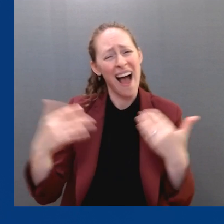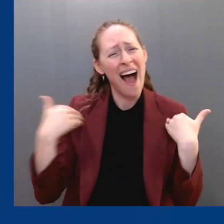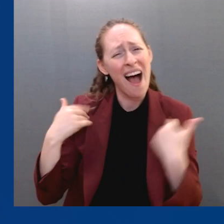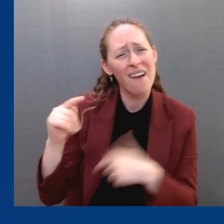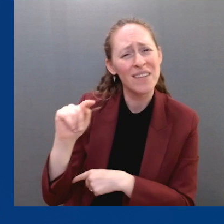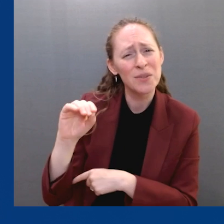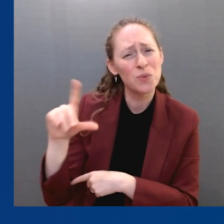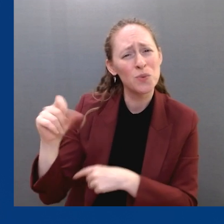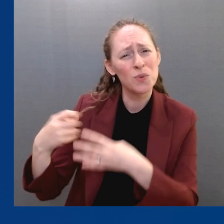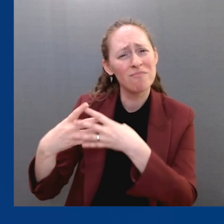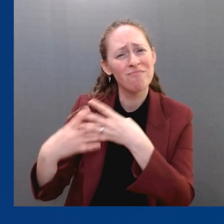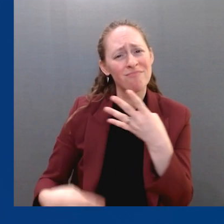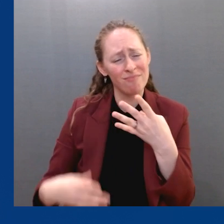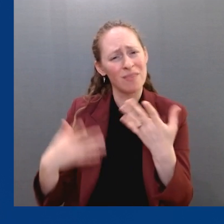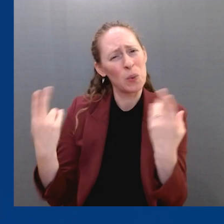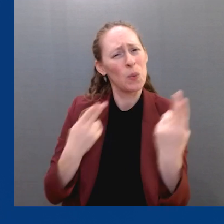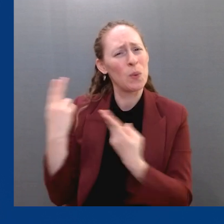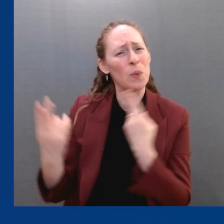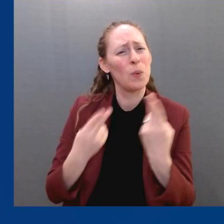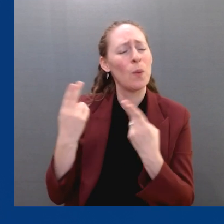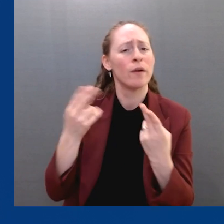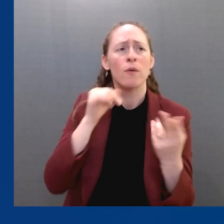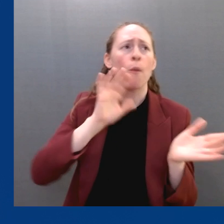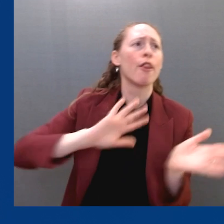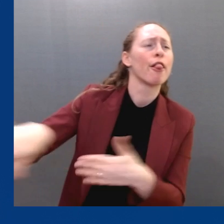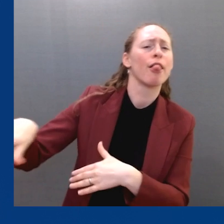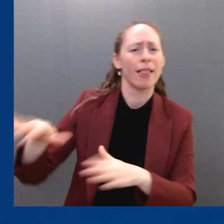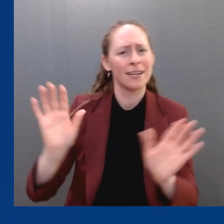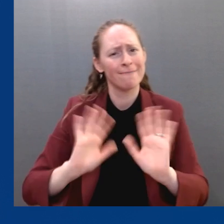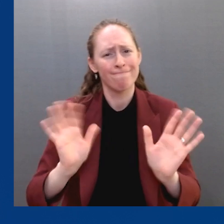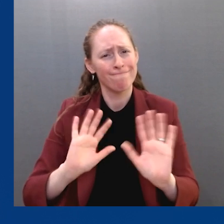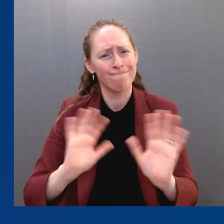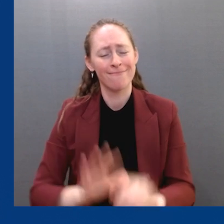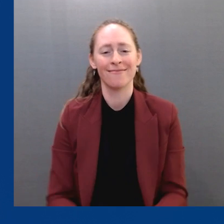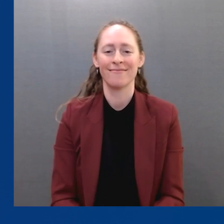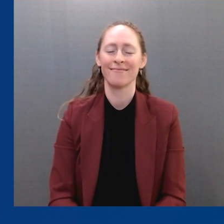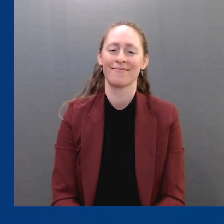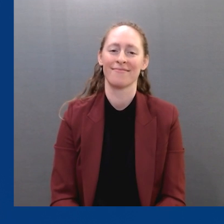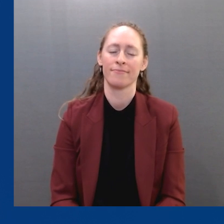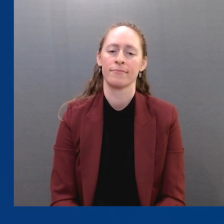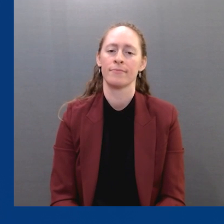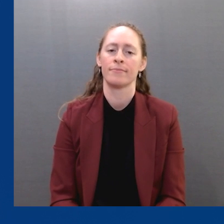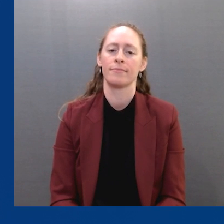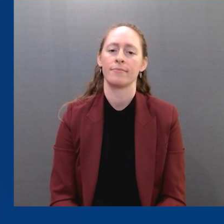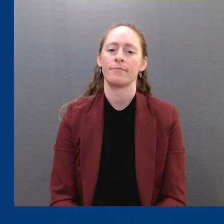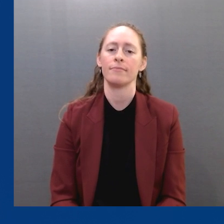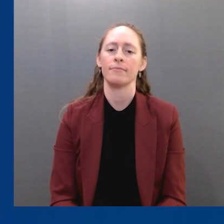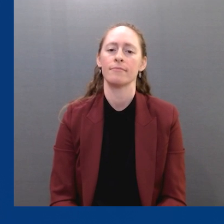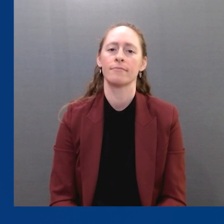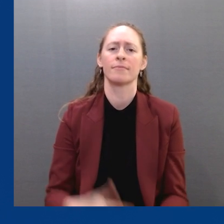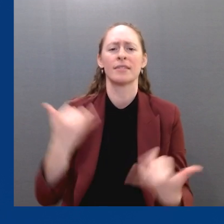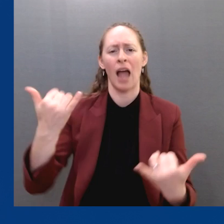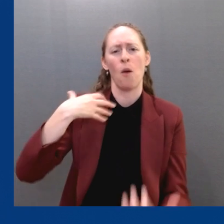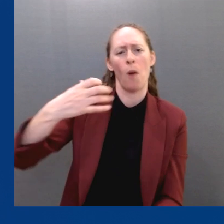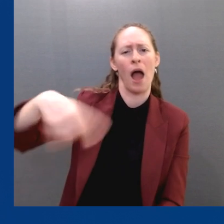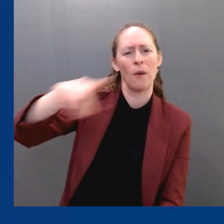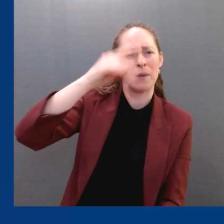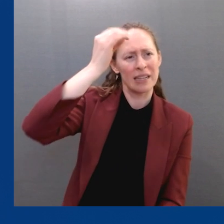we are doing now and it is critical to do so to develop the next generation of vaccines and therapeutics.